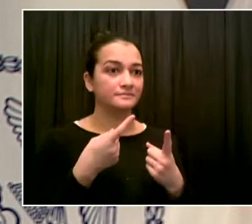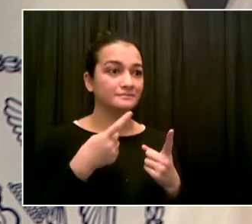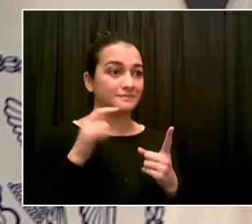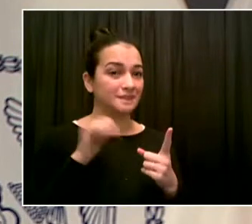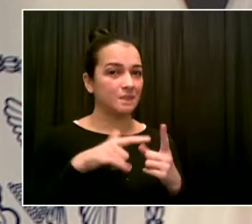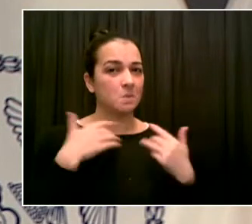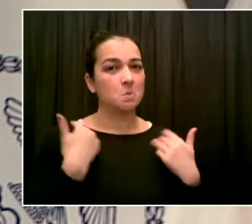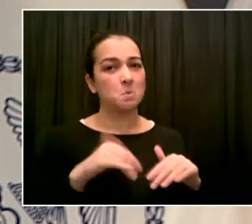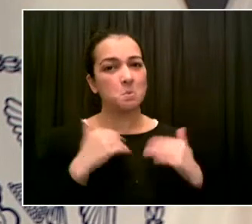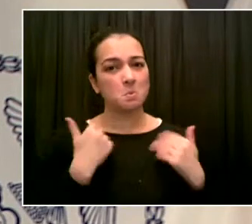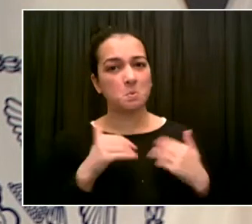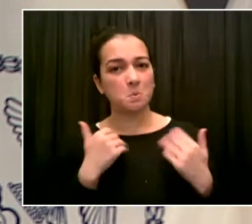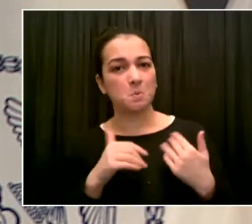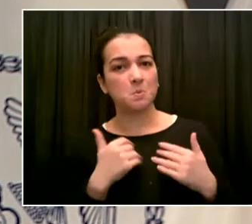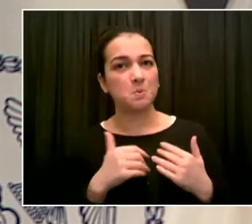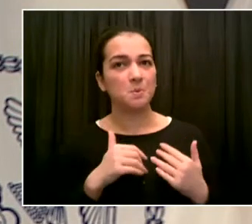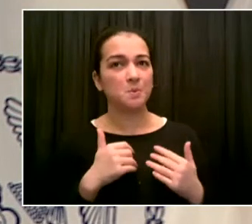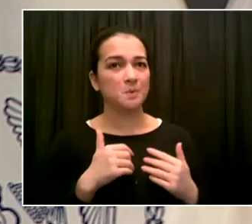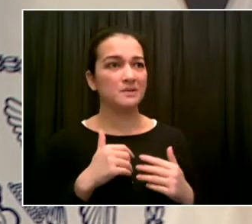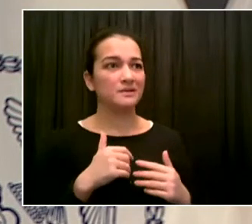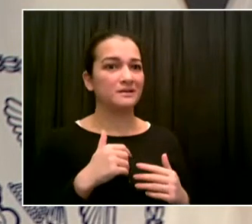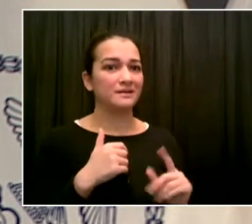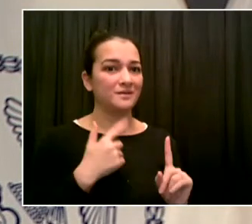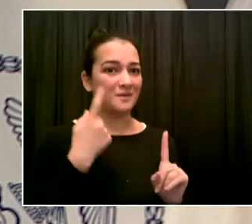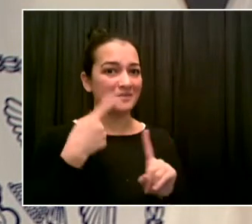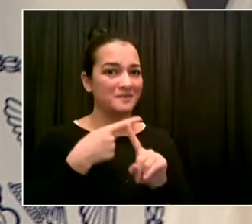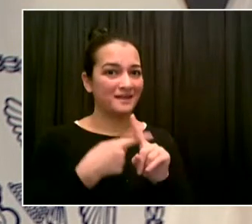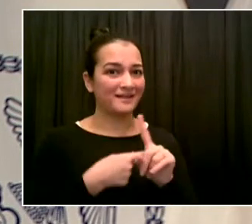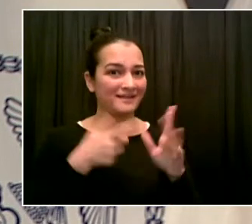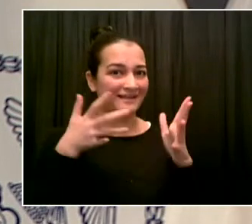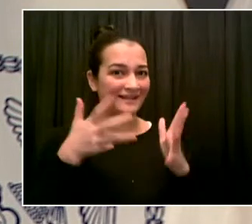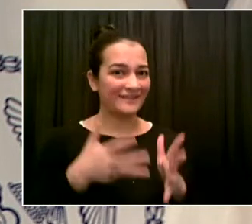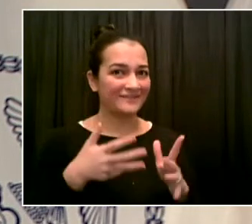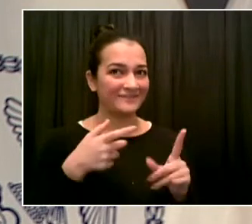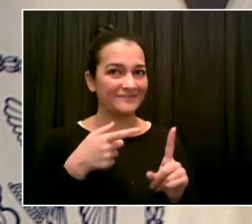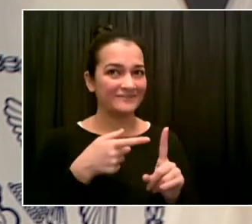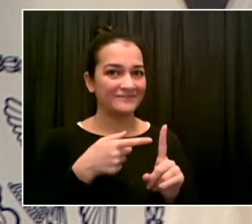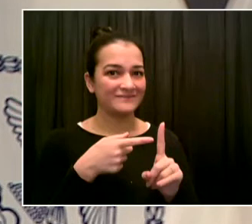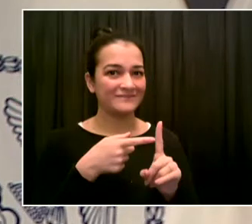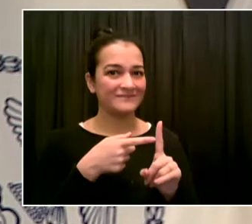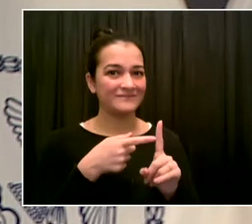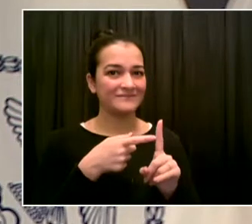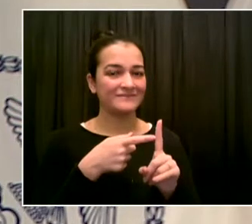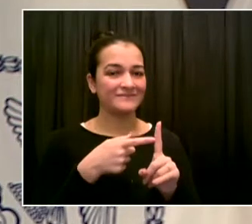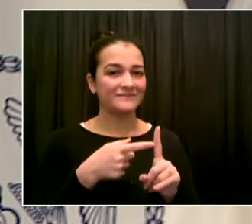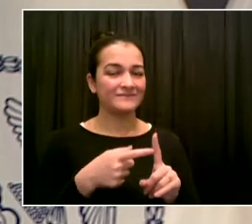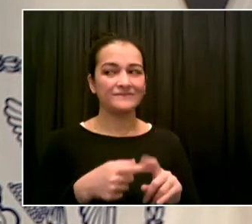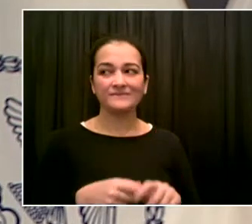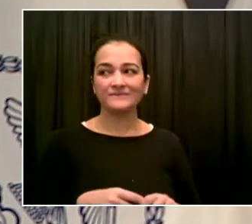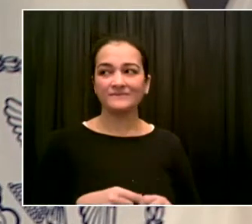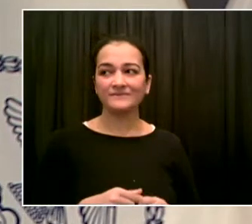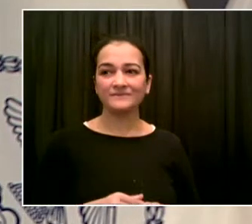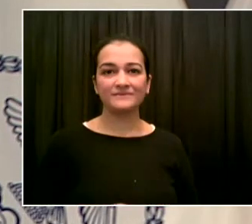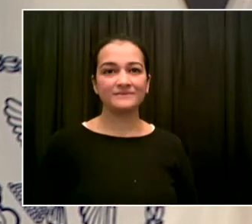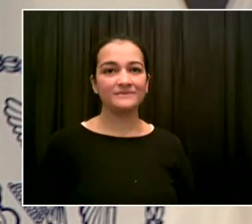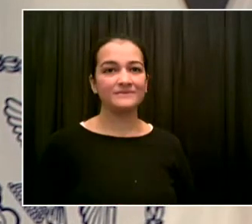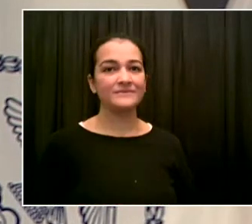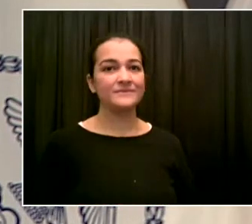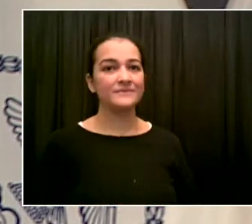THE PANDEMIC AND IN A MONTH YOU